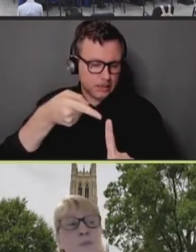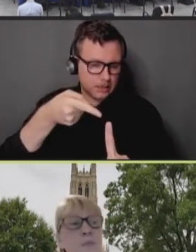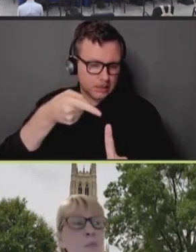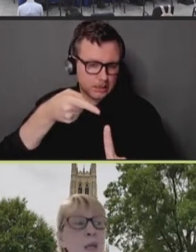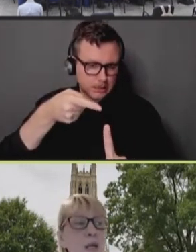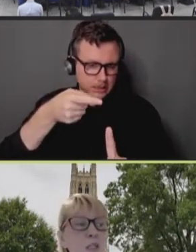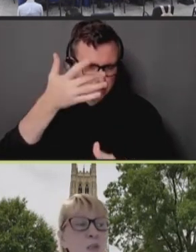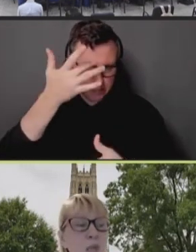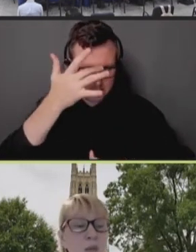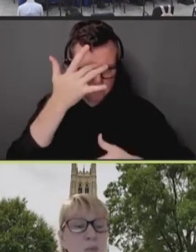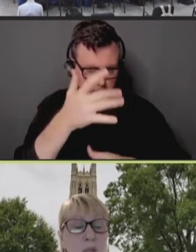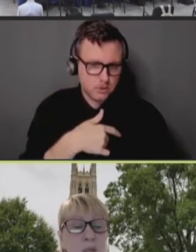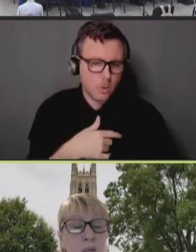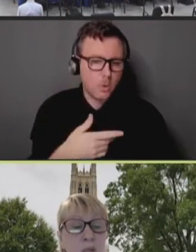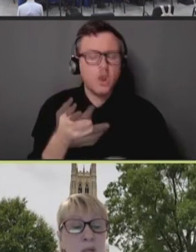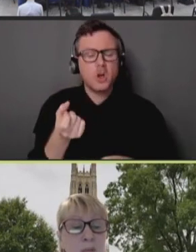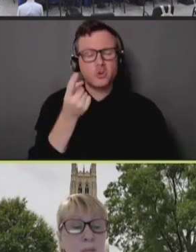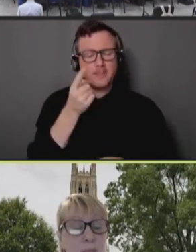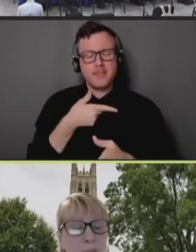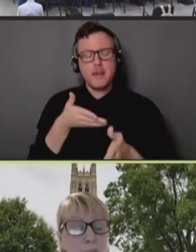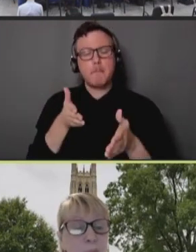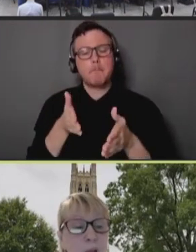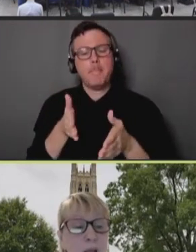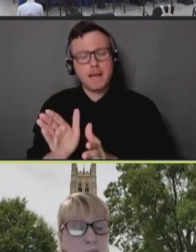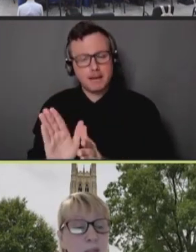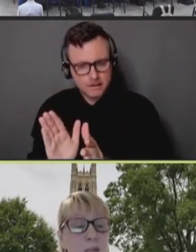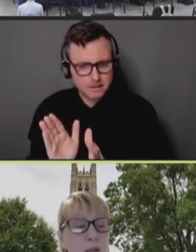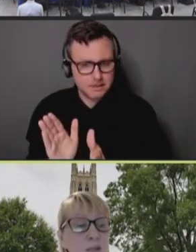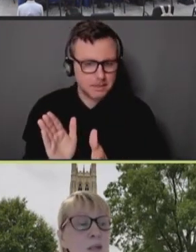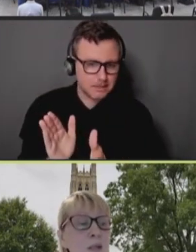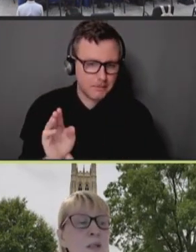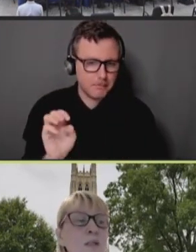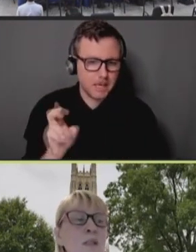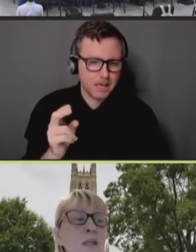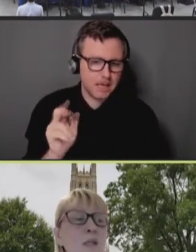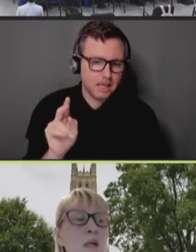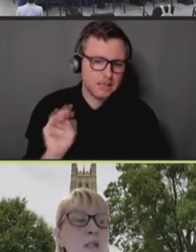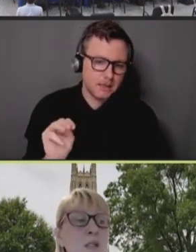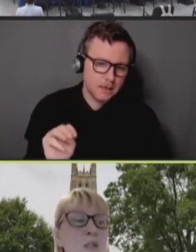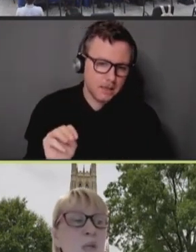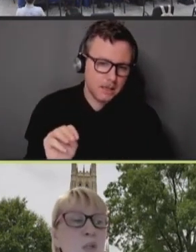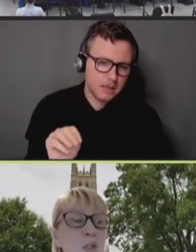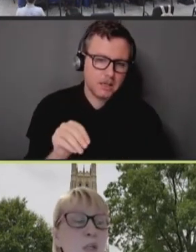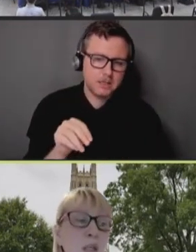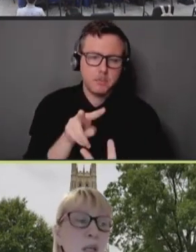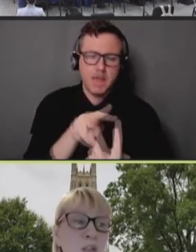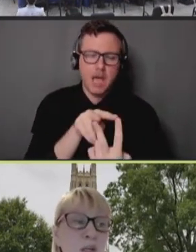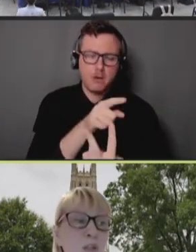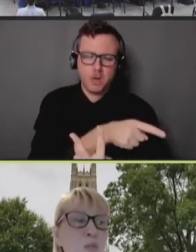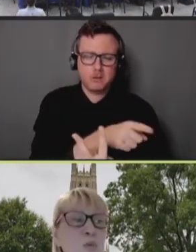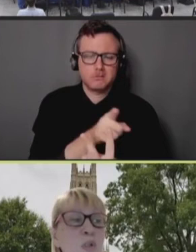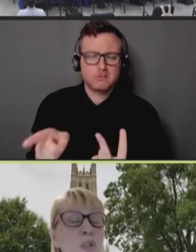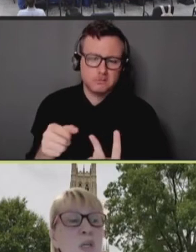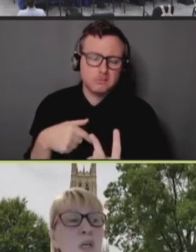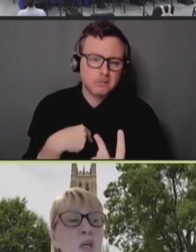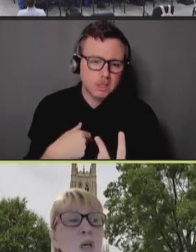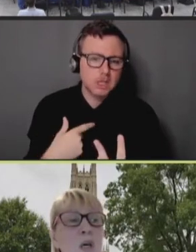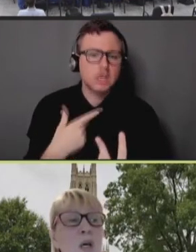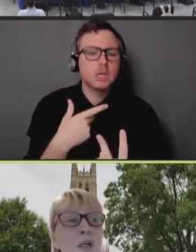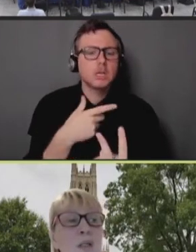So, mechanism can be -- the other reason I just mentioned is like trained community and